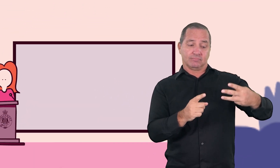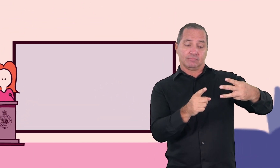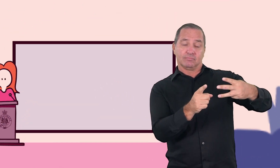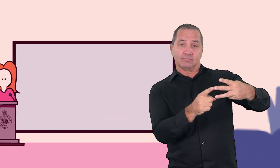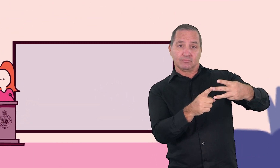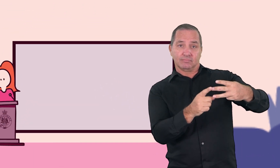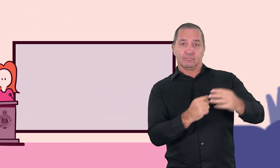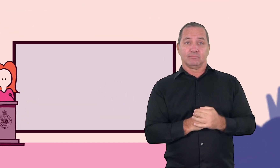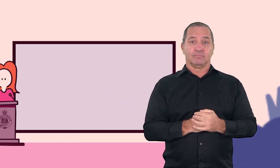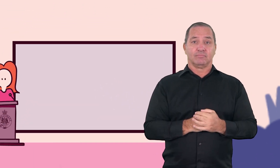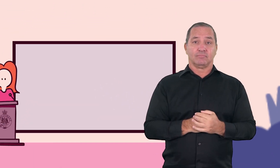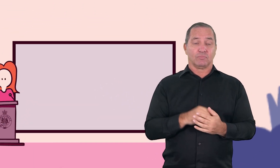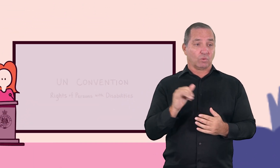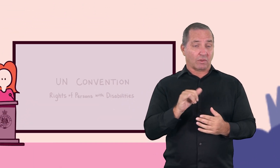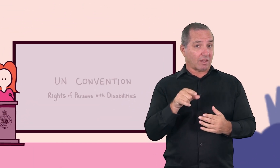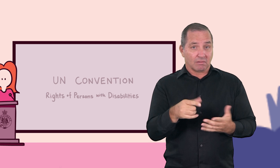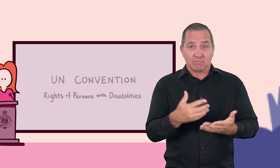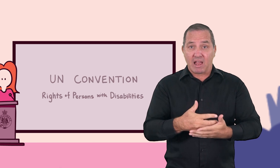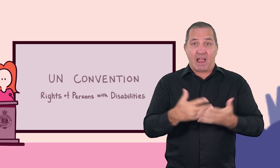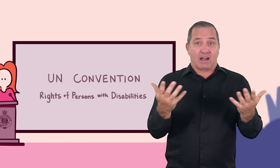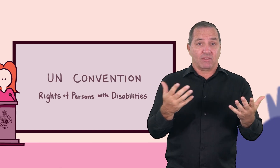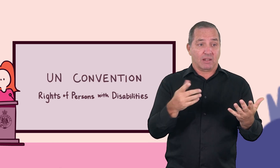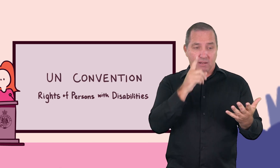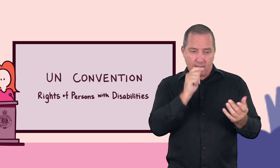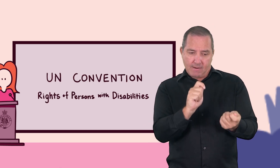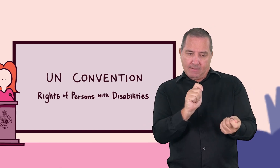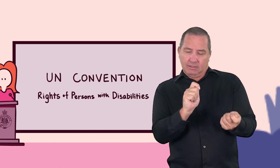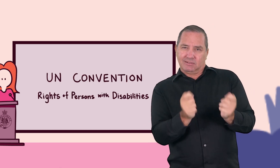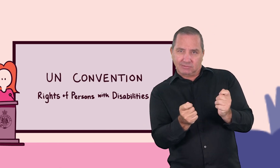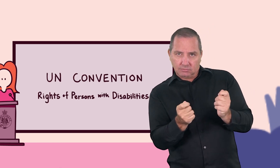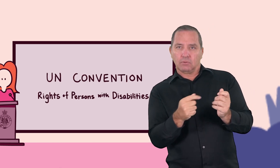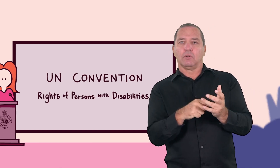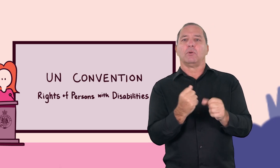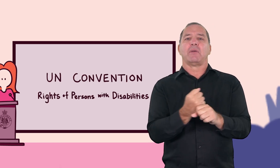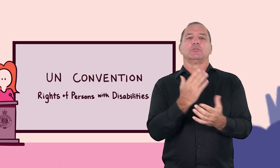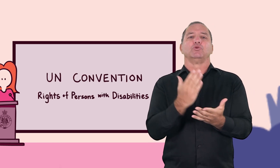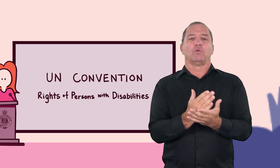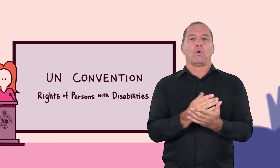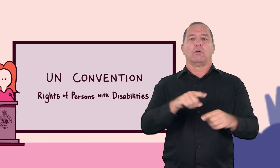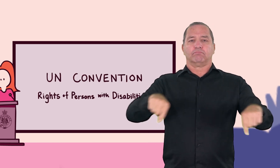Number two Whether there is anything else that can be done to ensure